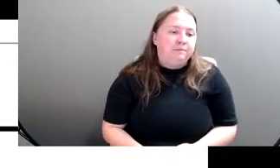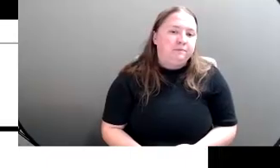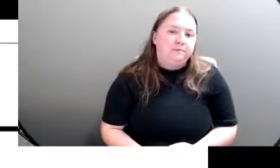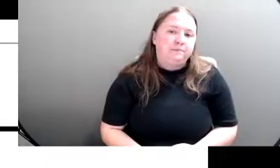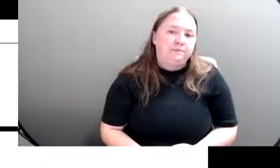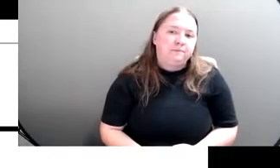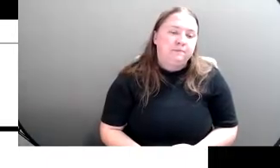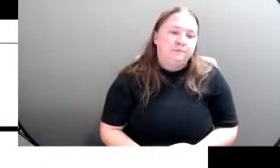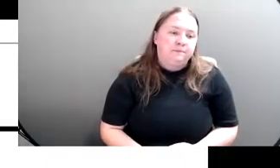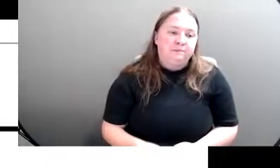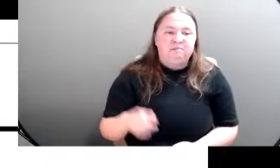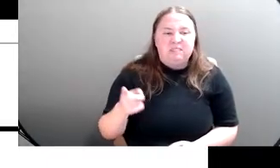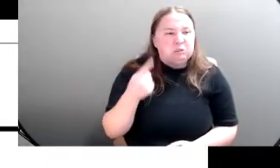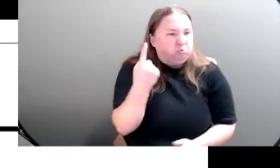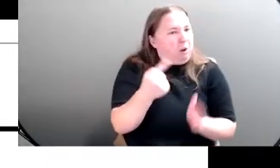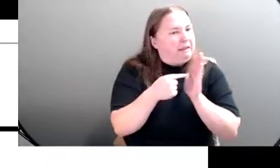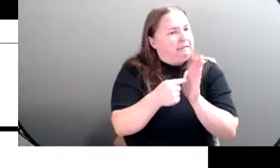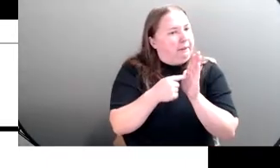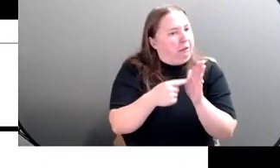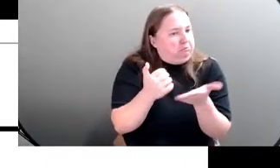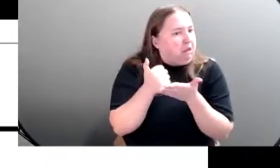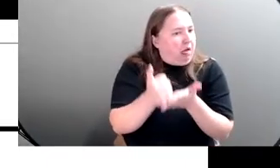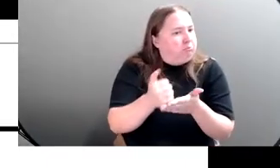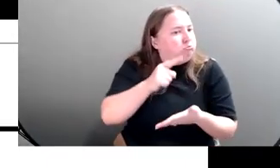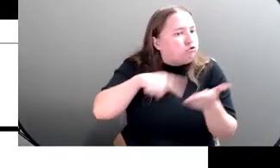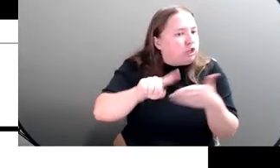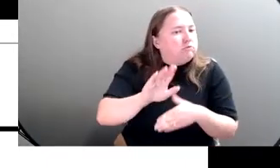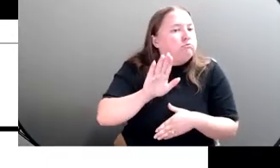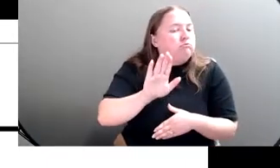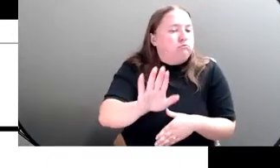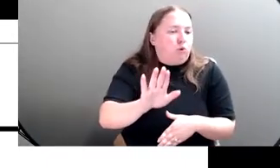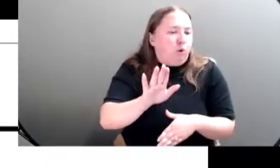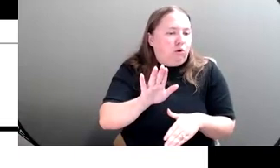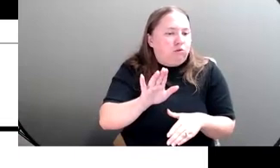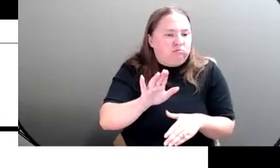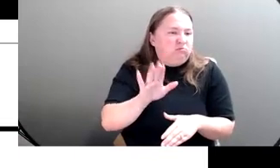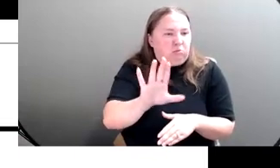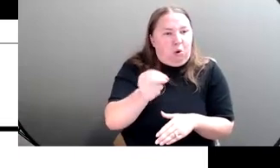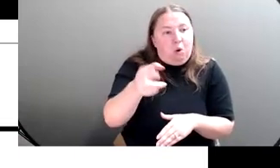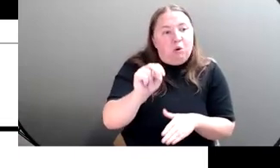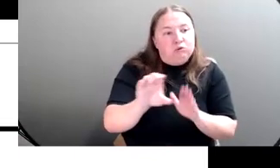So this is just one example to help you track your own courses.